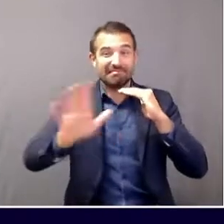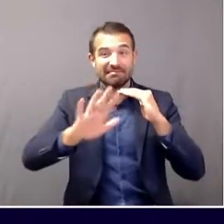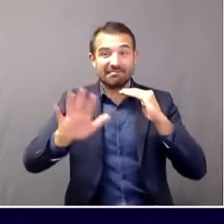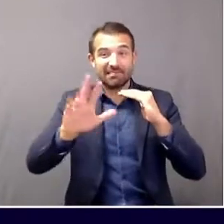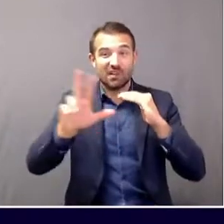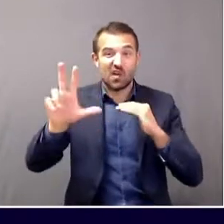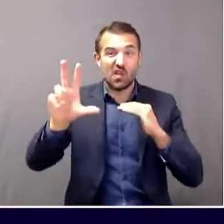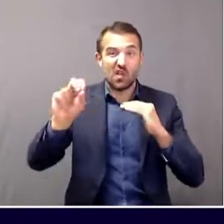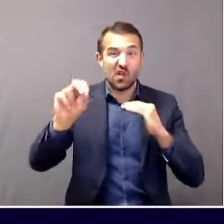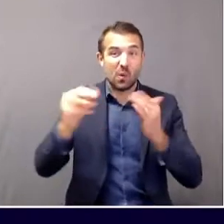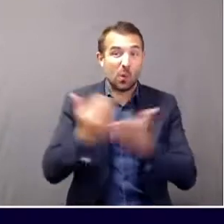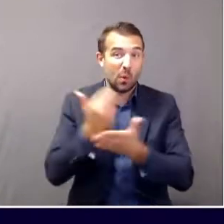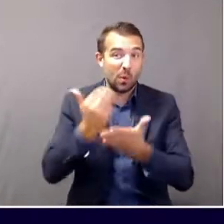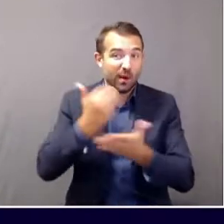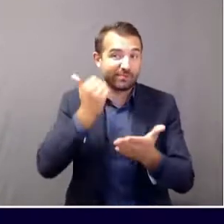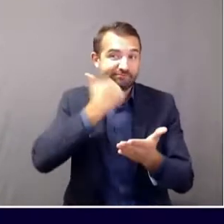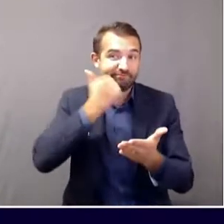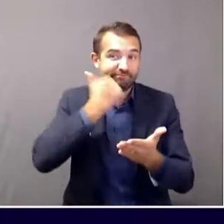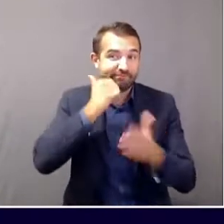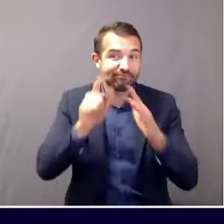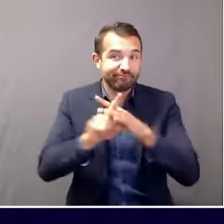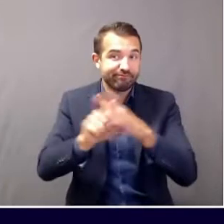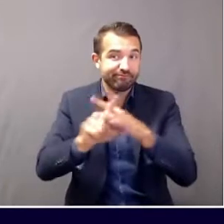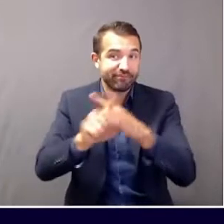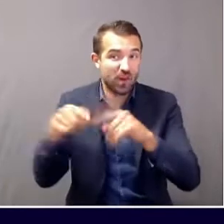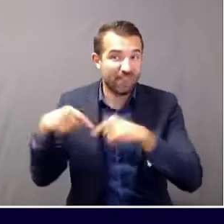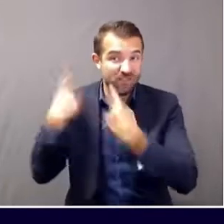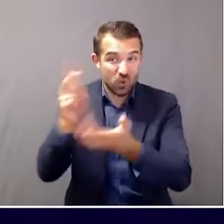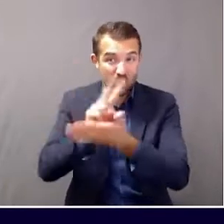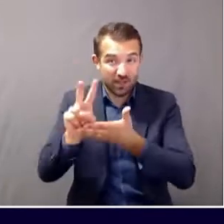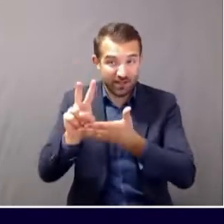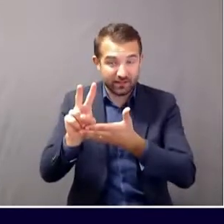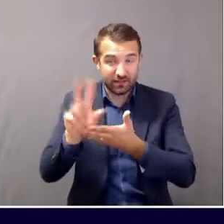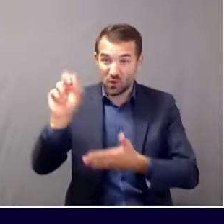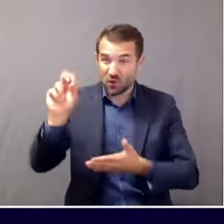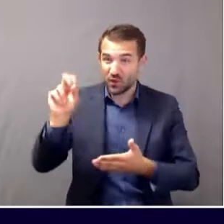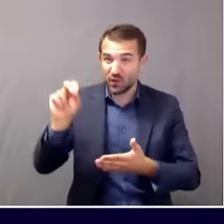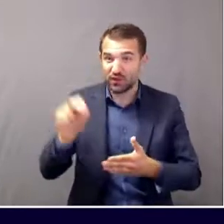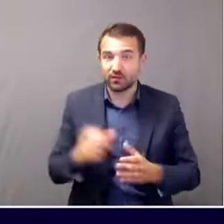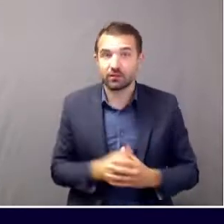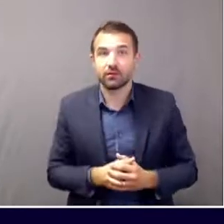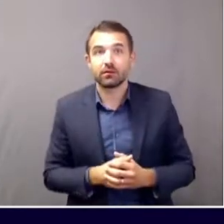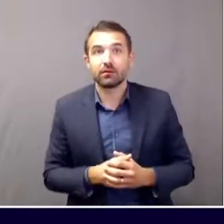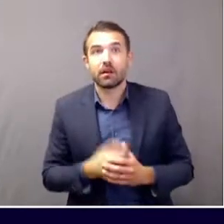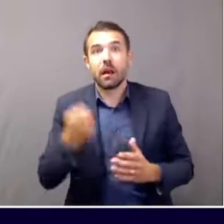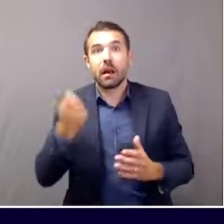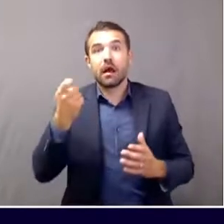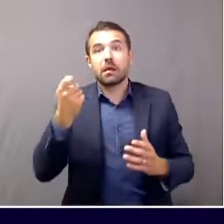day over the last fourteen days